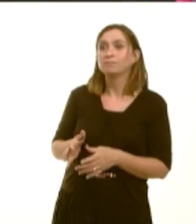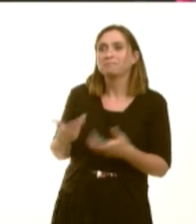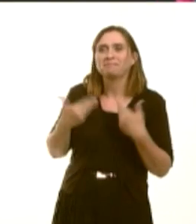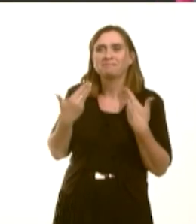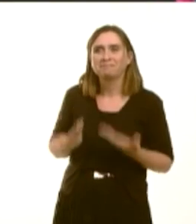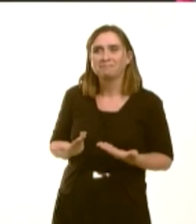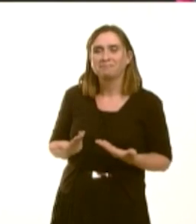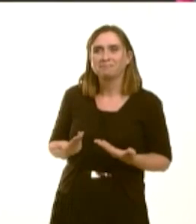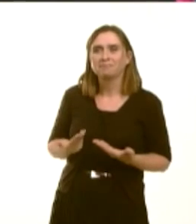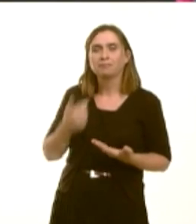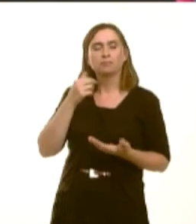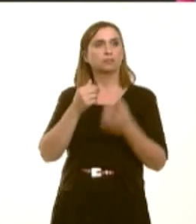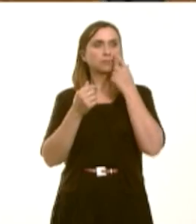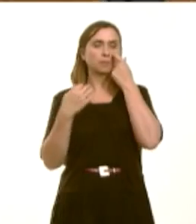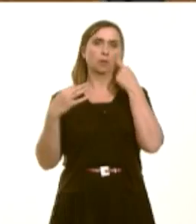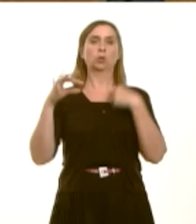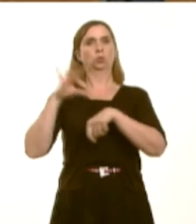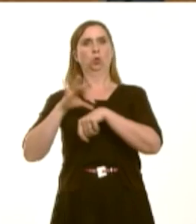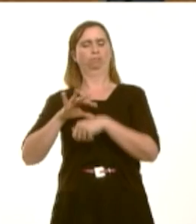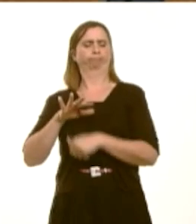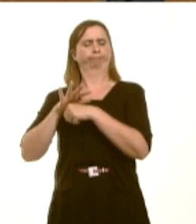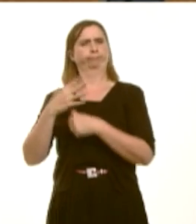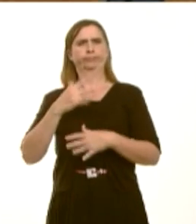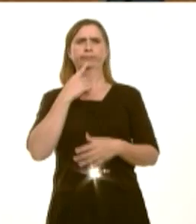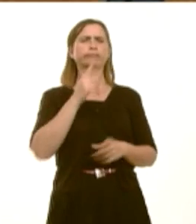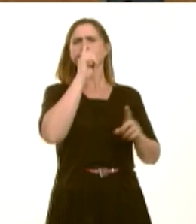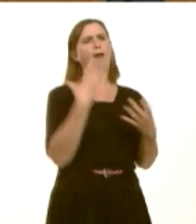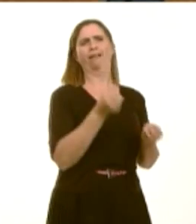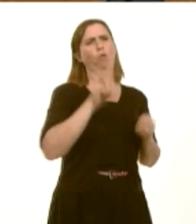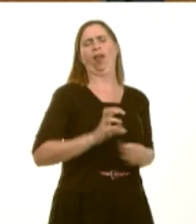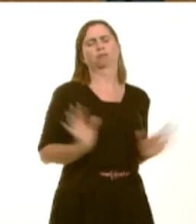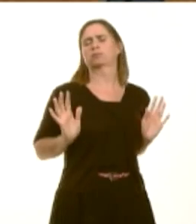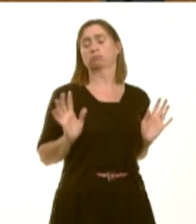correct for any clinician to say, ëThis drug is not available in Wales under any circumstancesí.